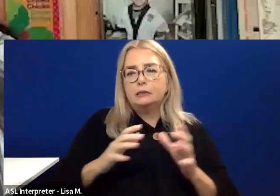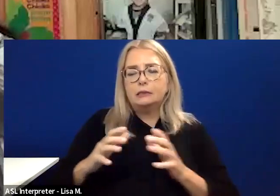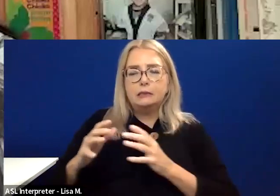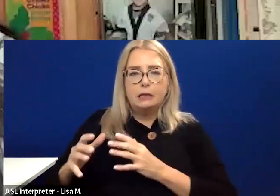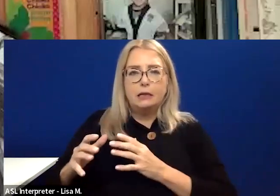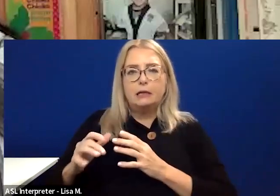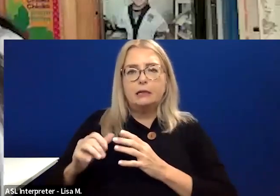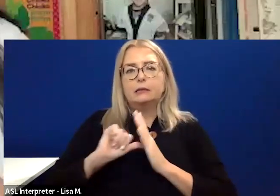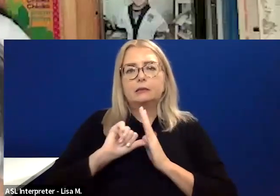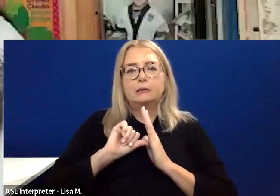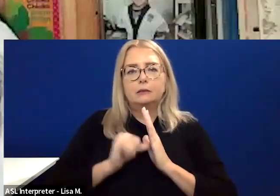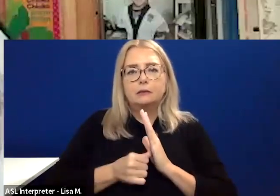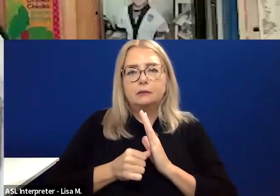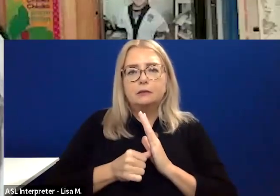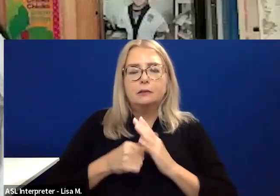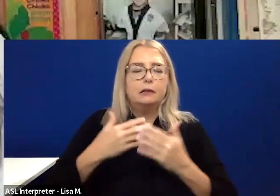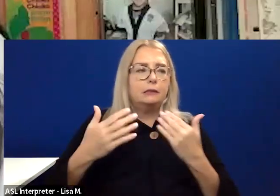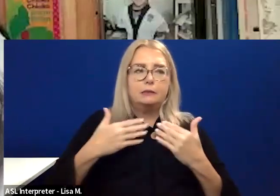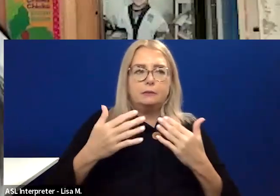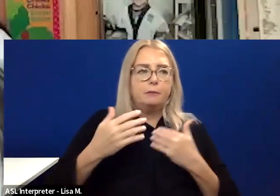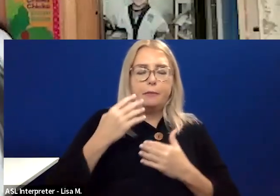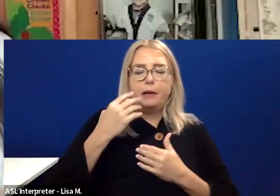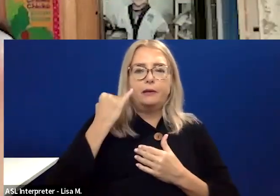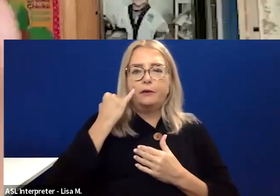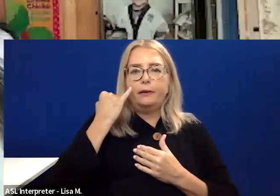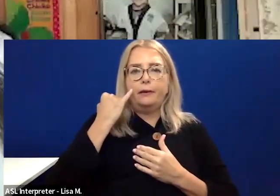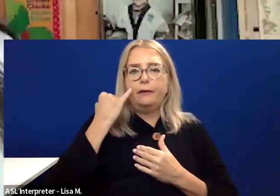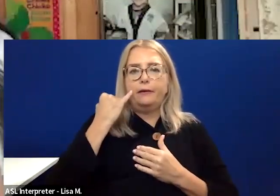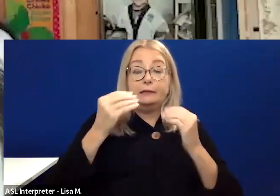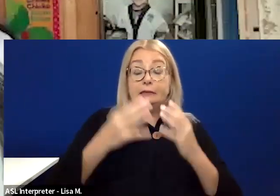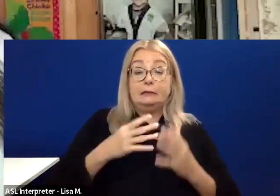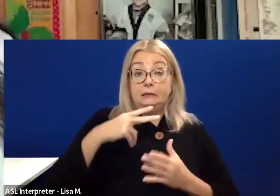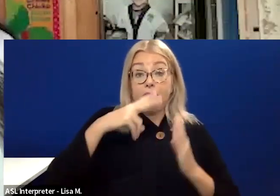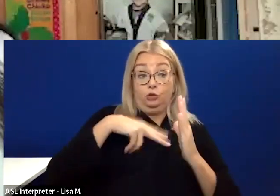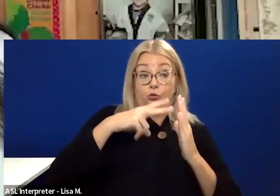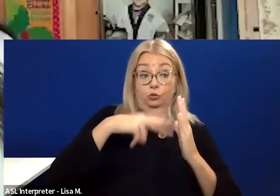read aloud to students or whether students are reading them they're driving children's knowledge